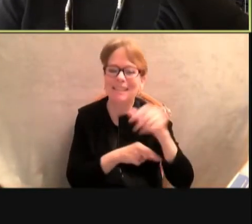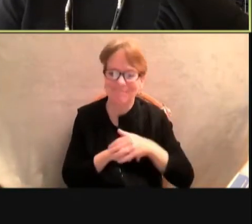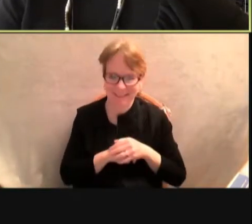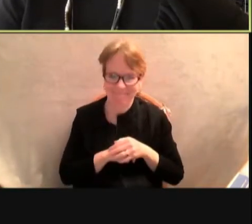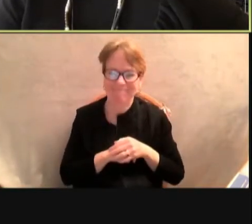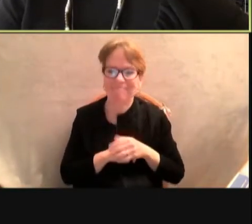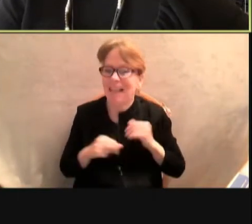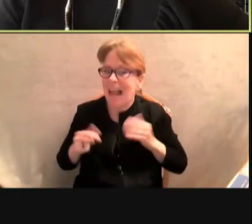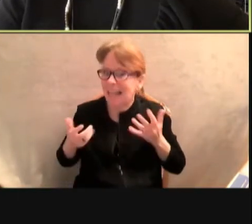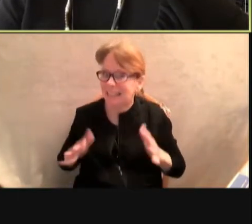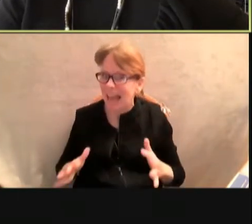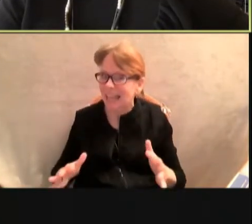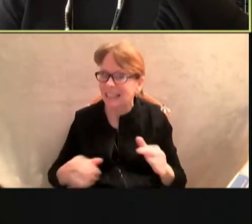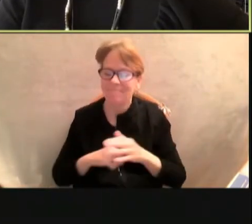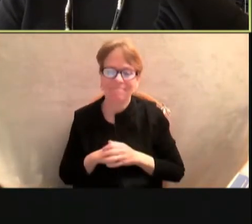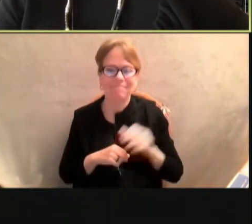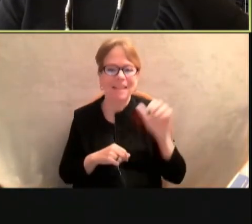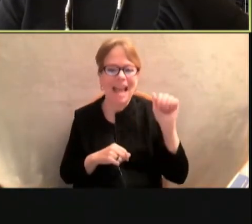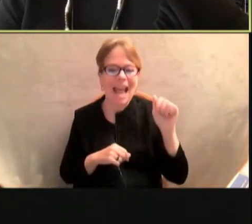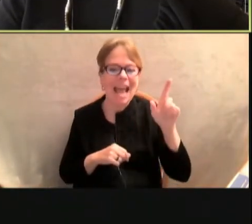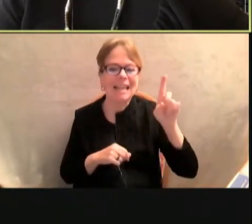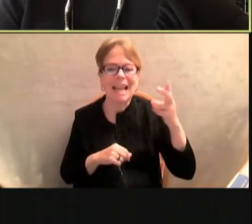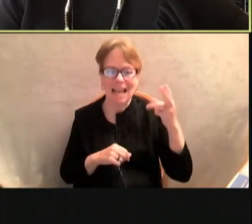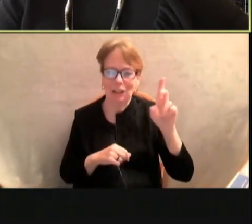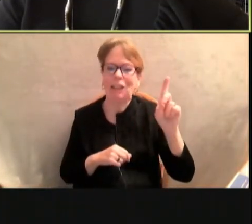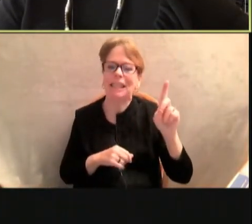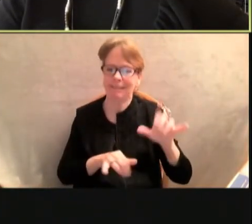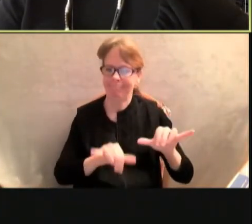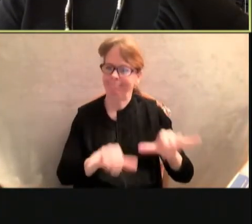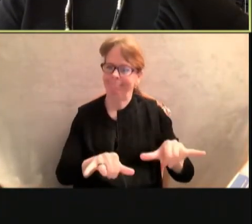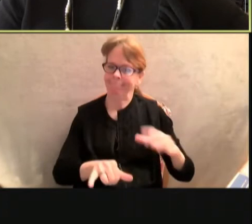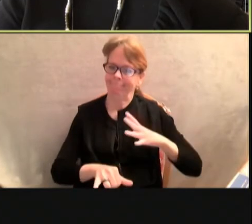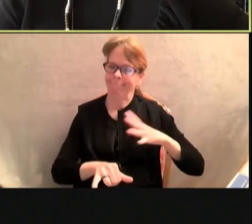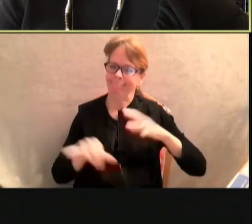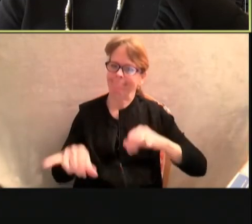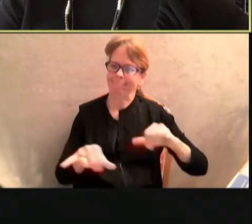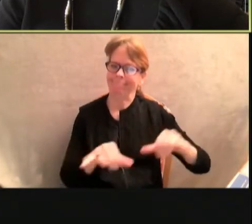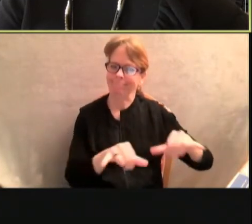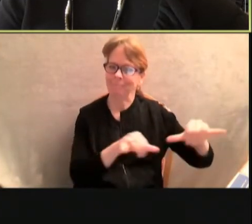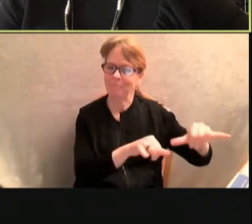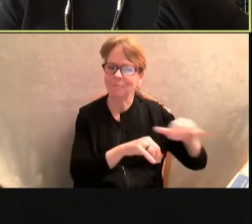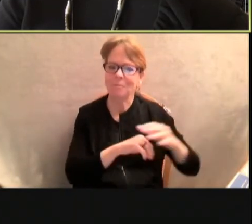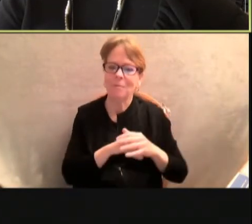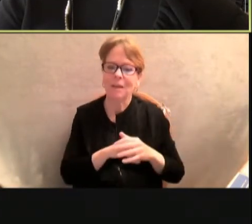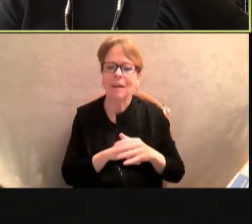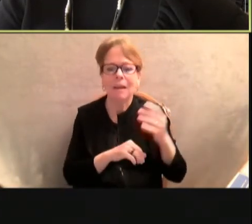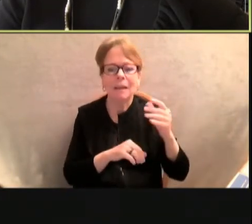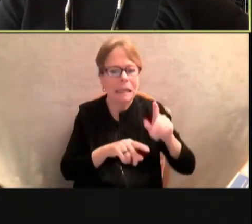and they're used to only doing it for most people, for the knowledge examinations, it's